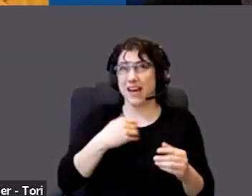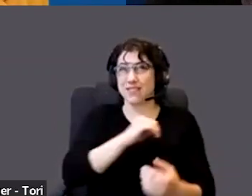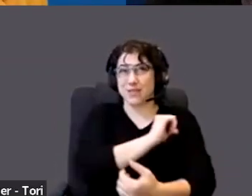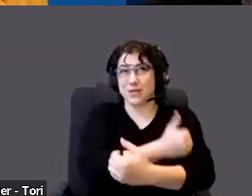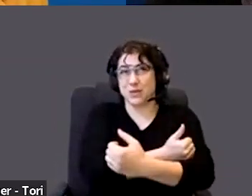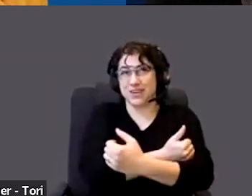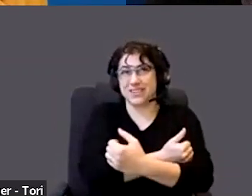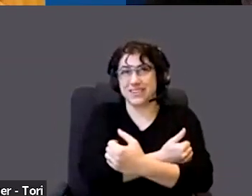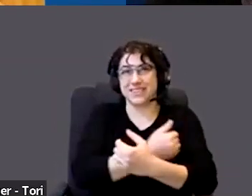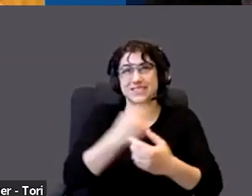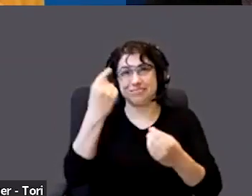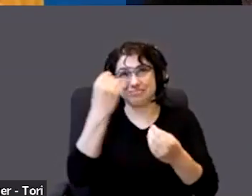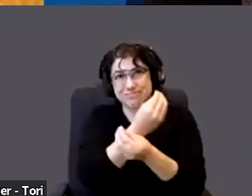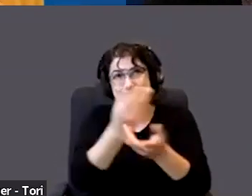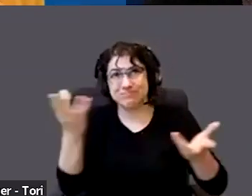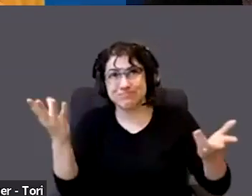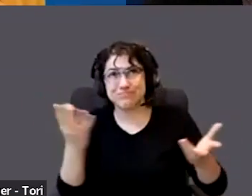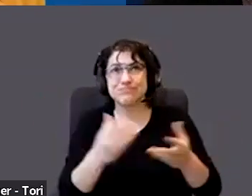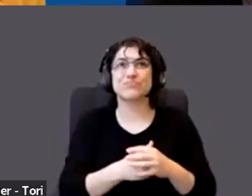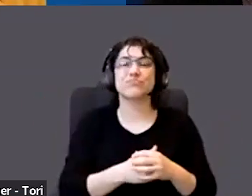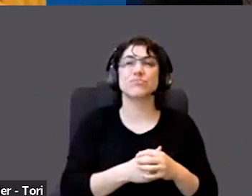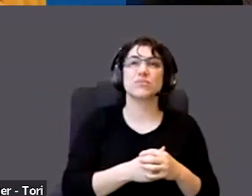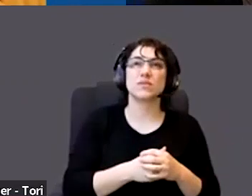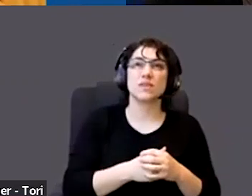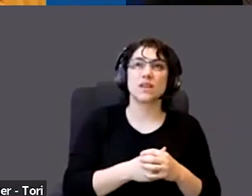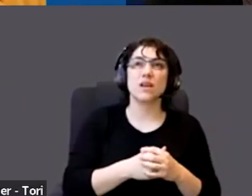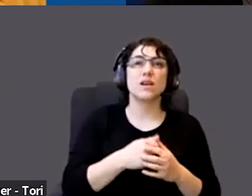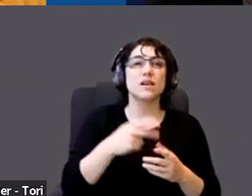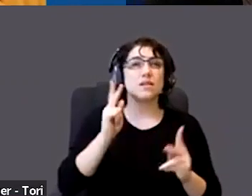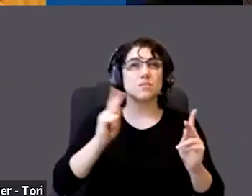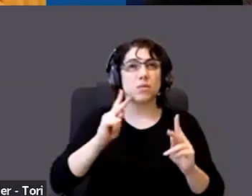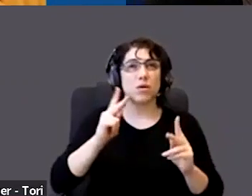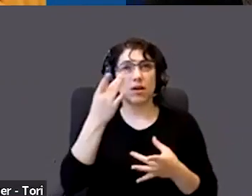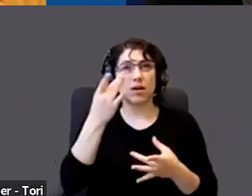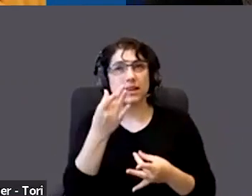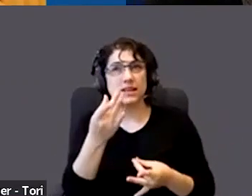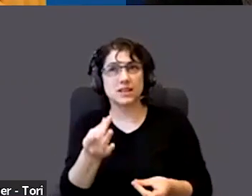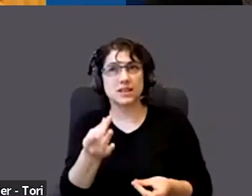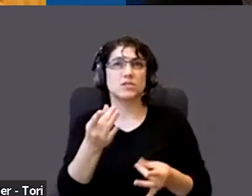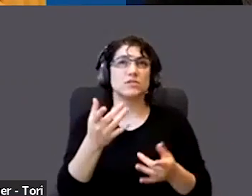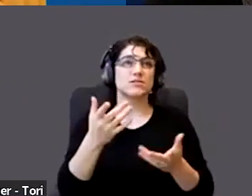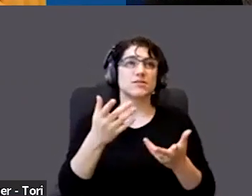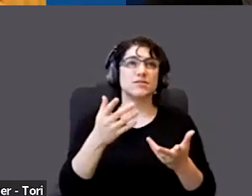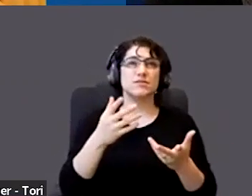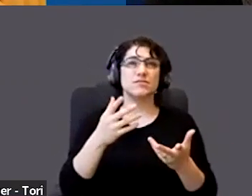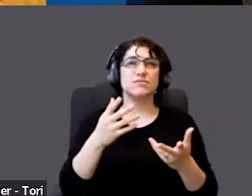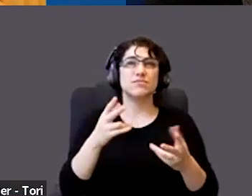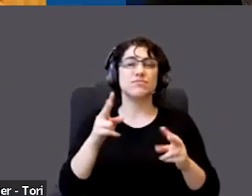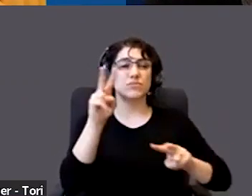you know, people are interested in scaling back their [tape distortion], certain ones, but some jurisdictions are not interested